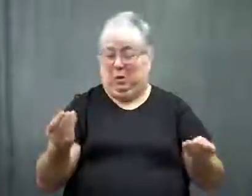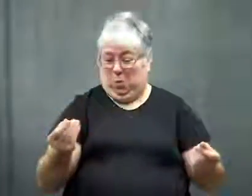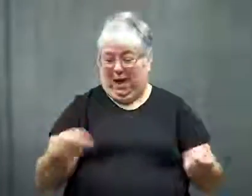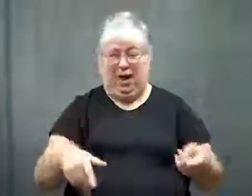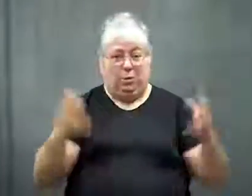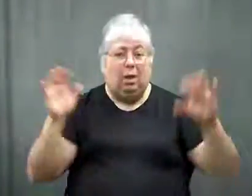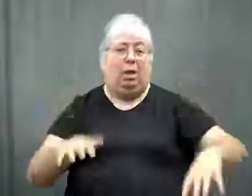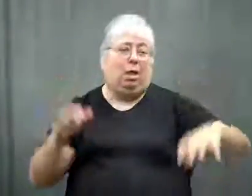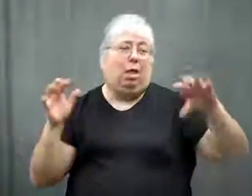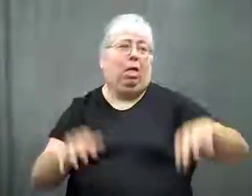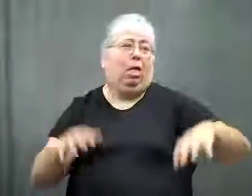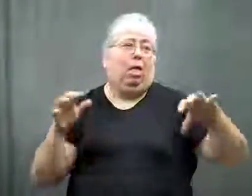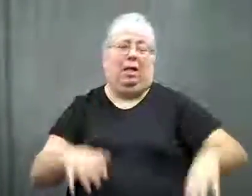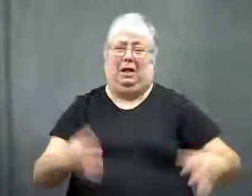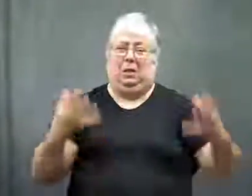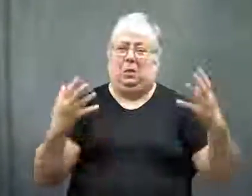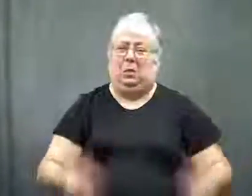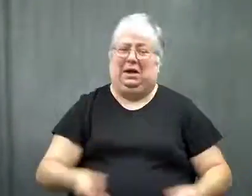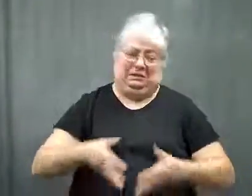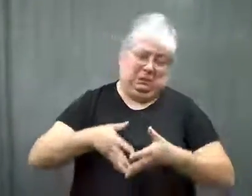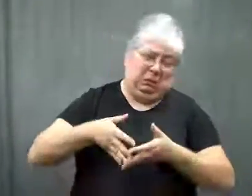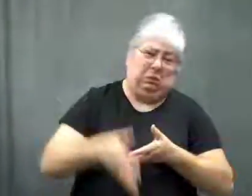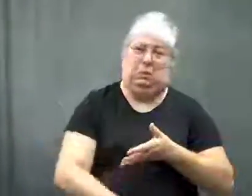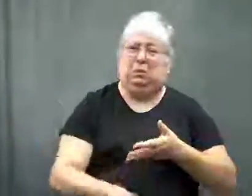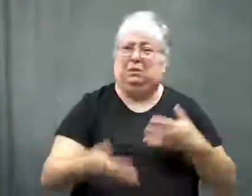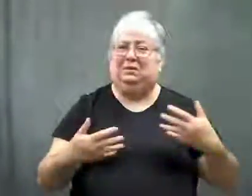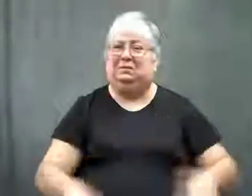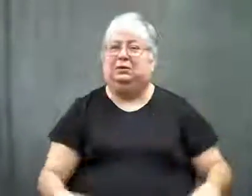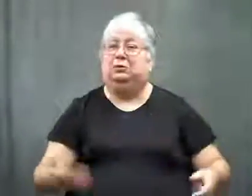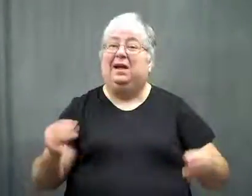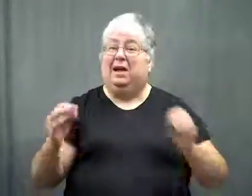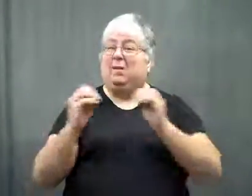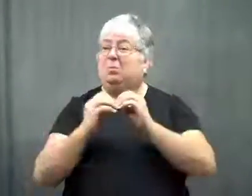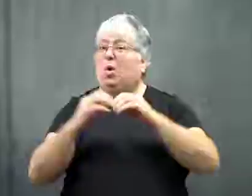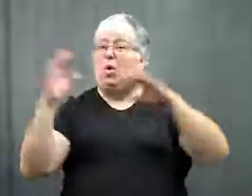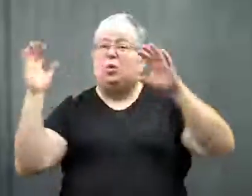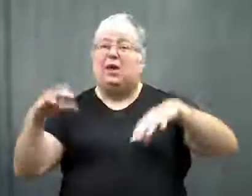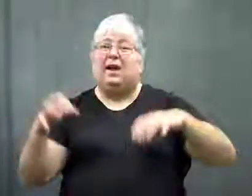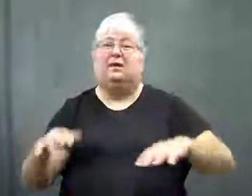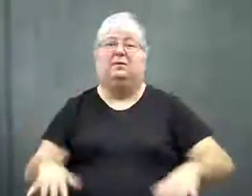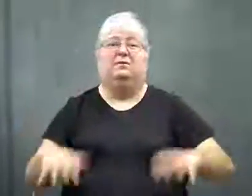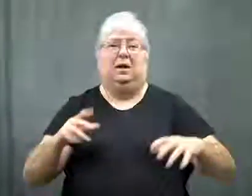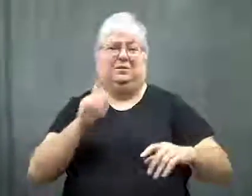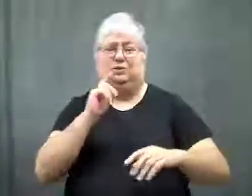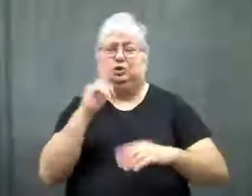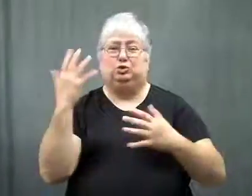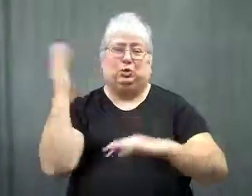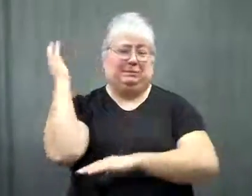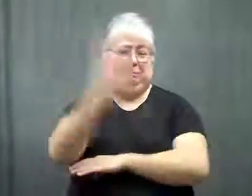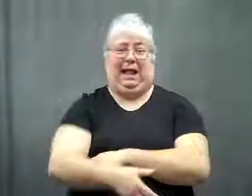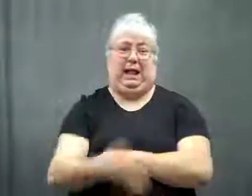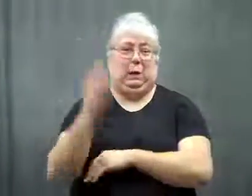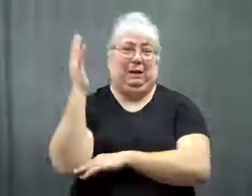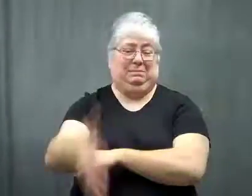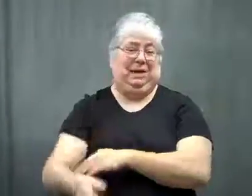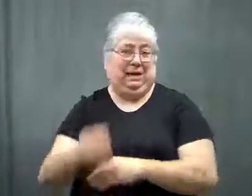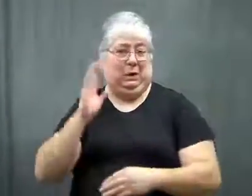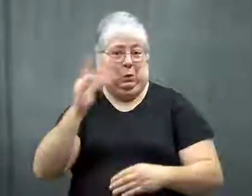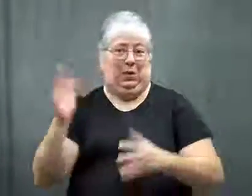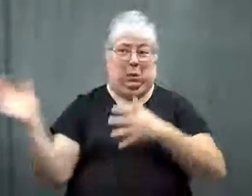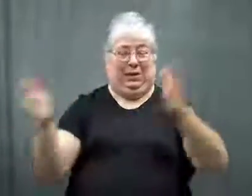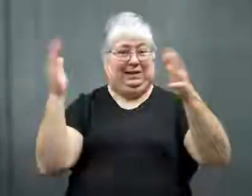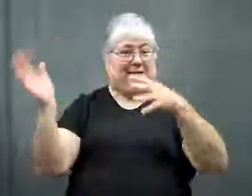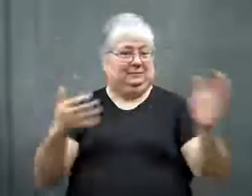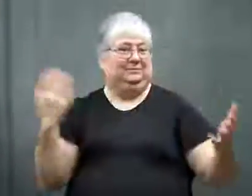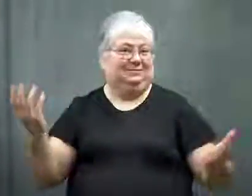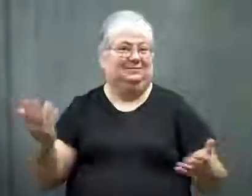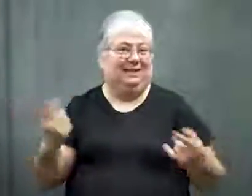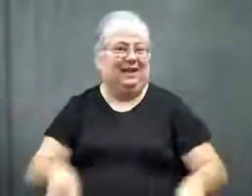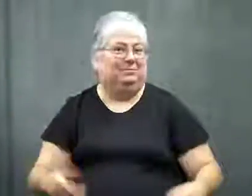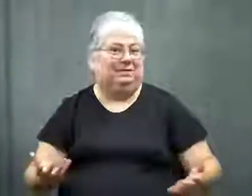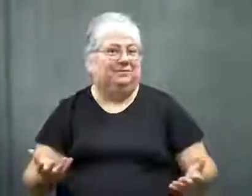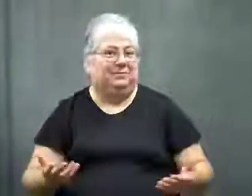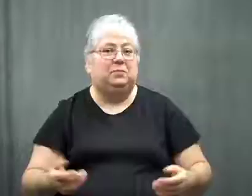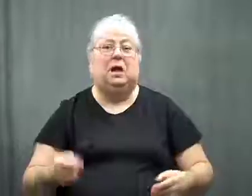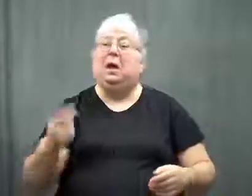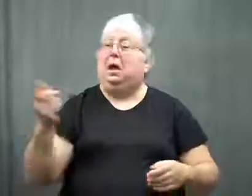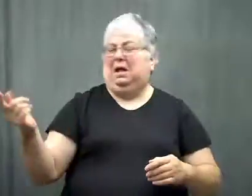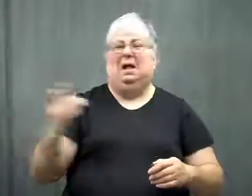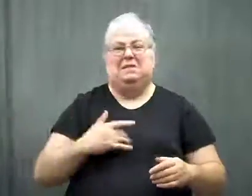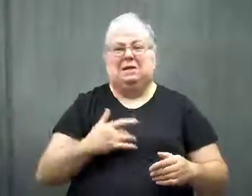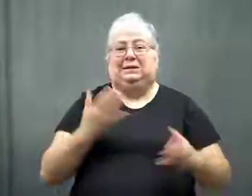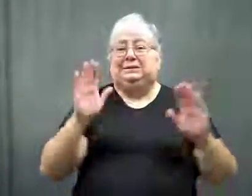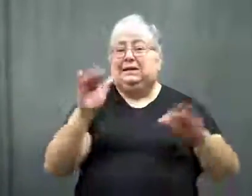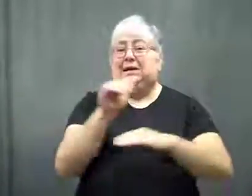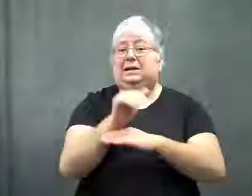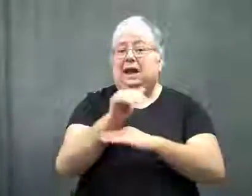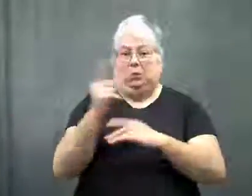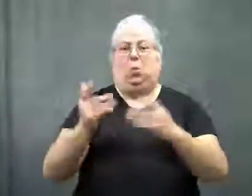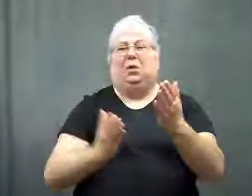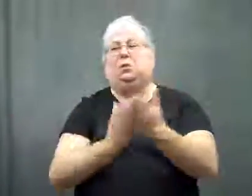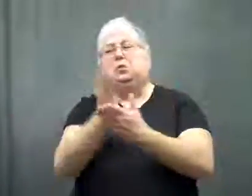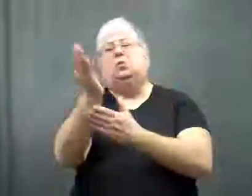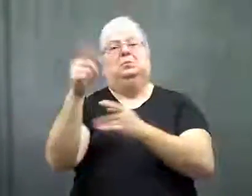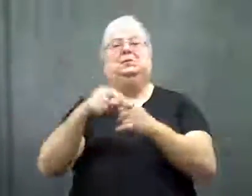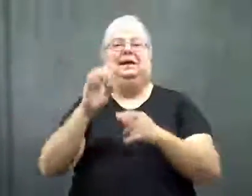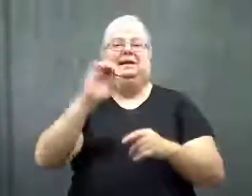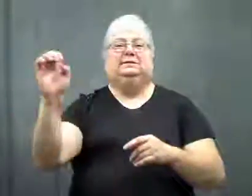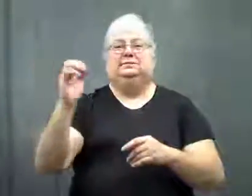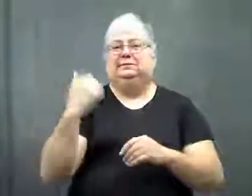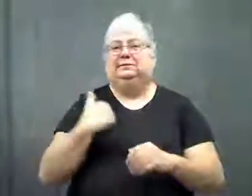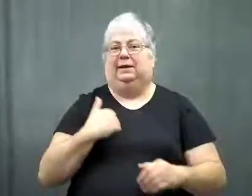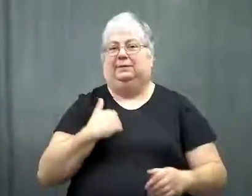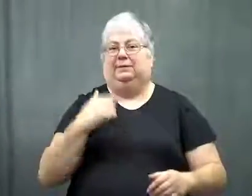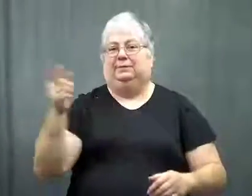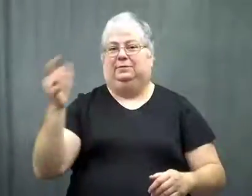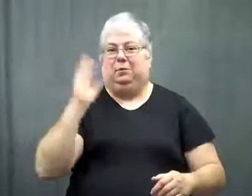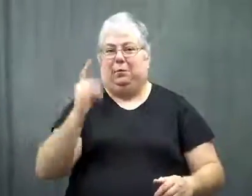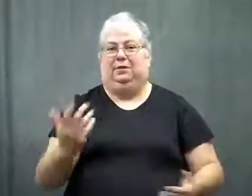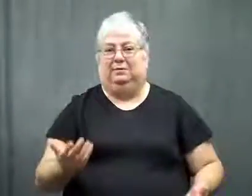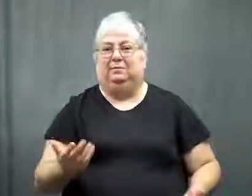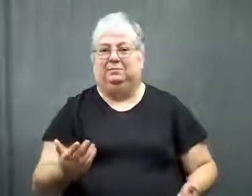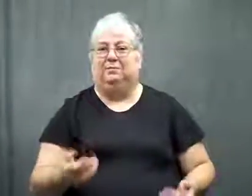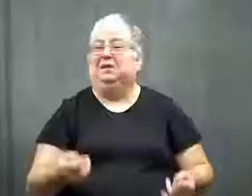The ground is saturated, and with more rain and winds, trees are liable to topple.